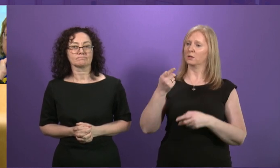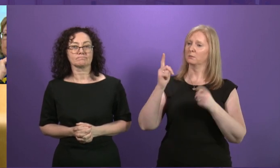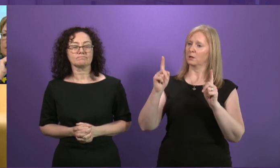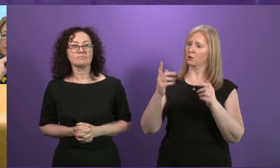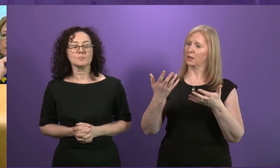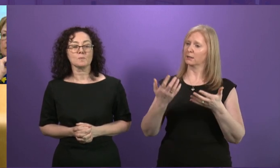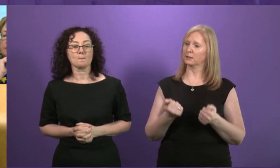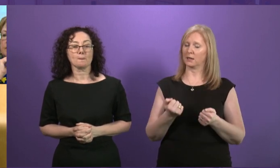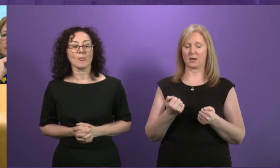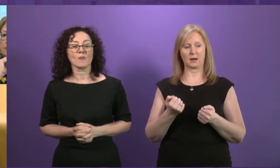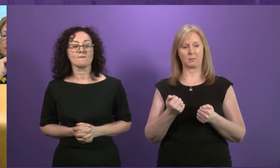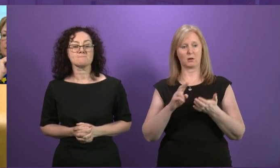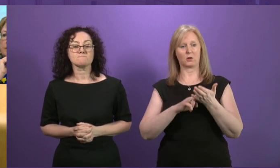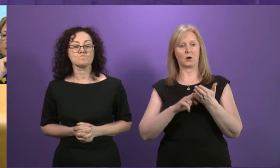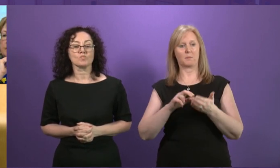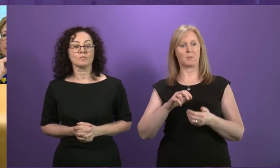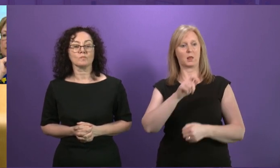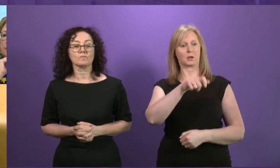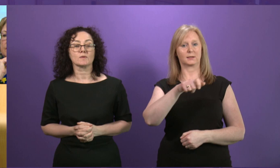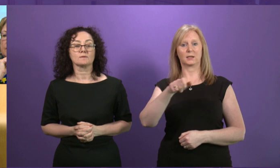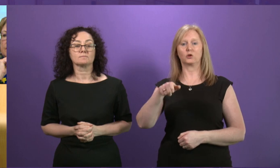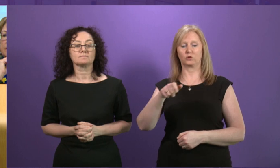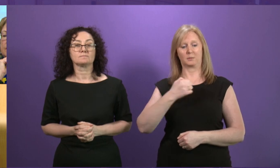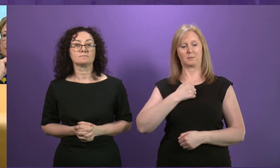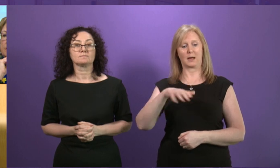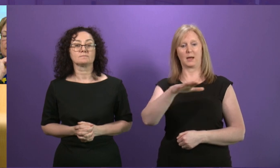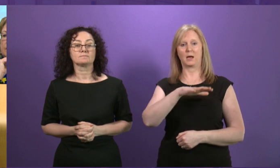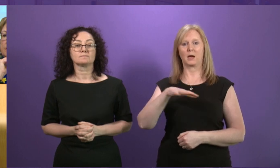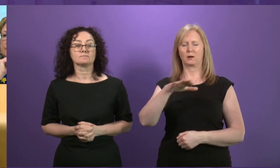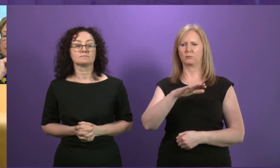constituents in my constituency do not understand why there should be one police force for the